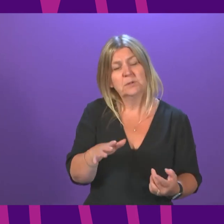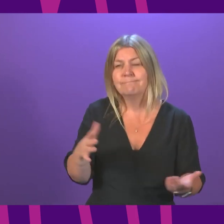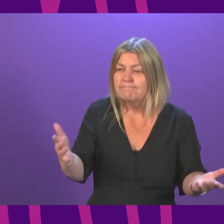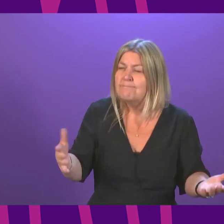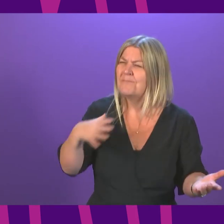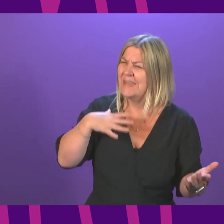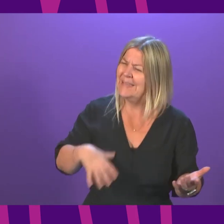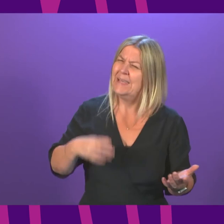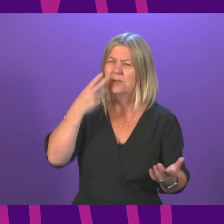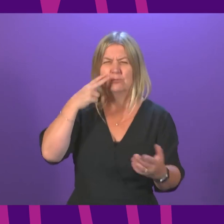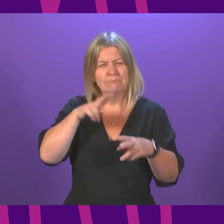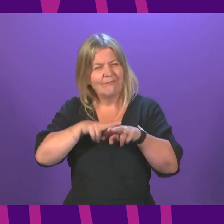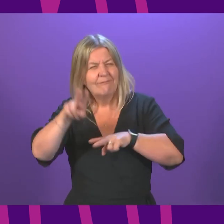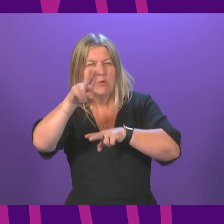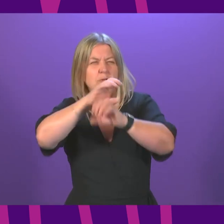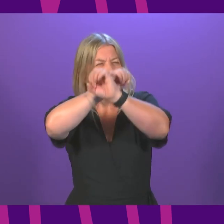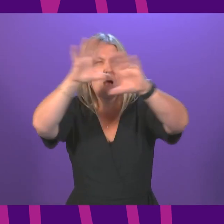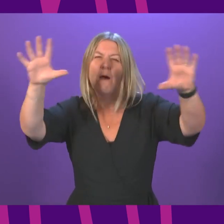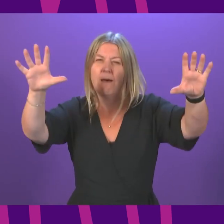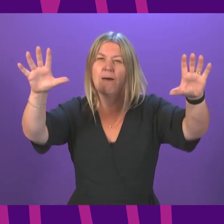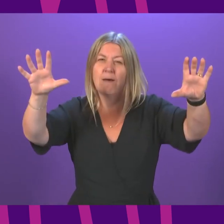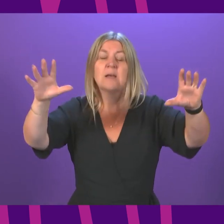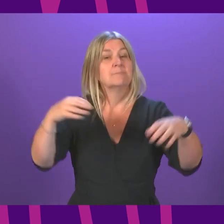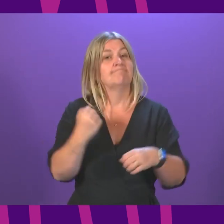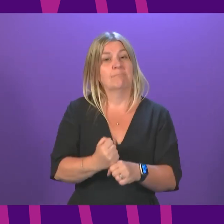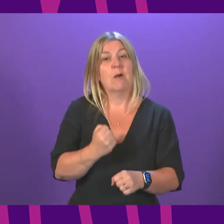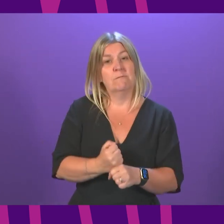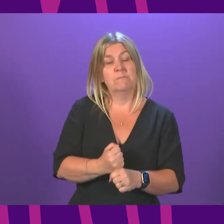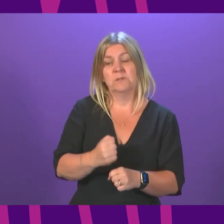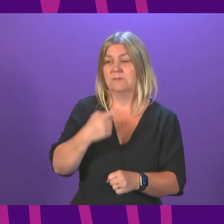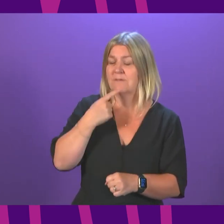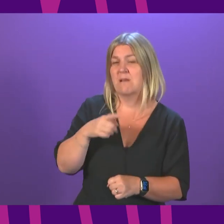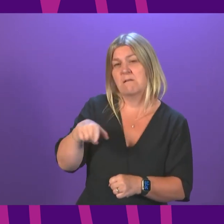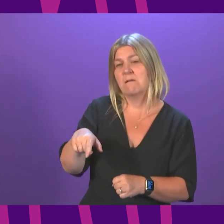to think again. With your leave, Presiding Officer, I add my comments about colleague and 99er Andrew